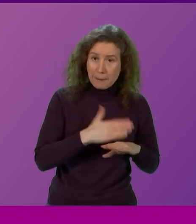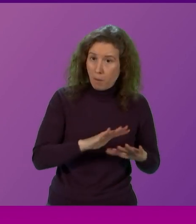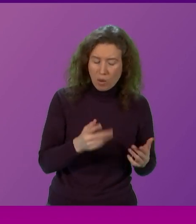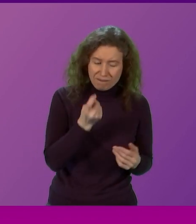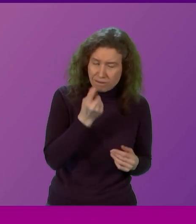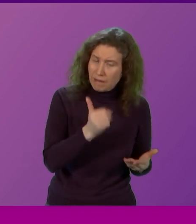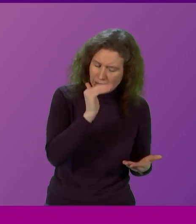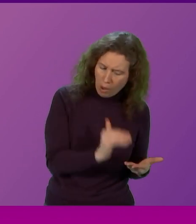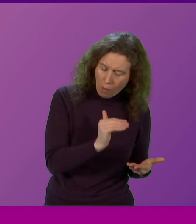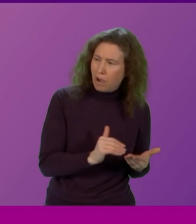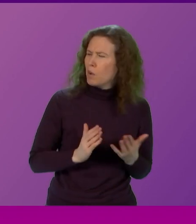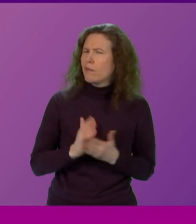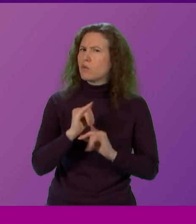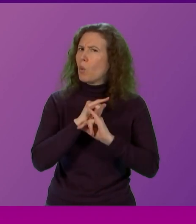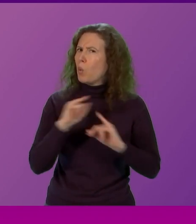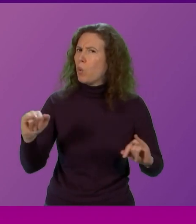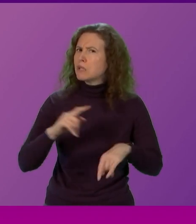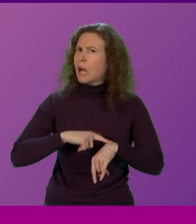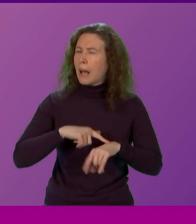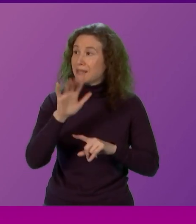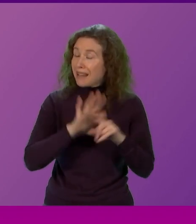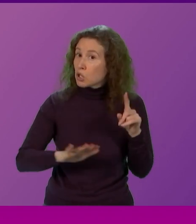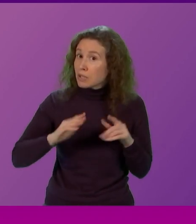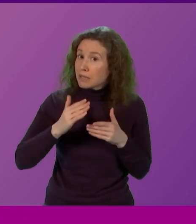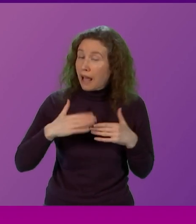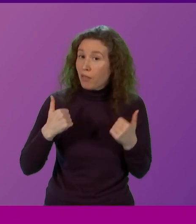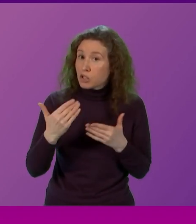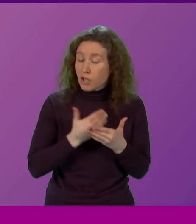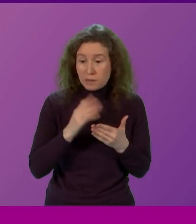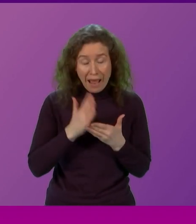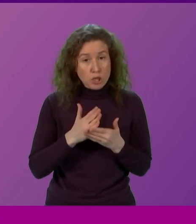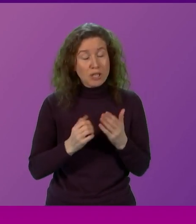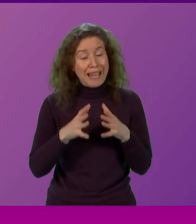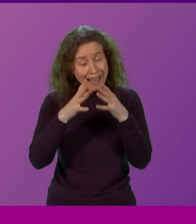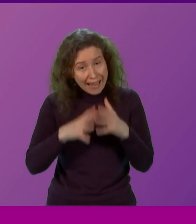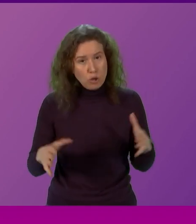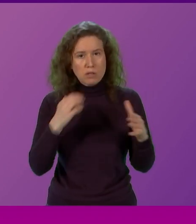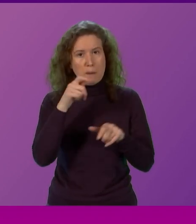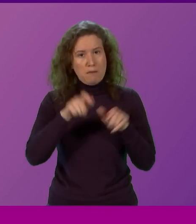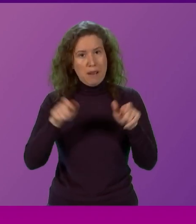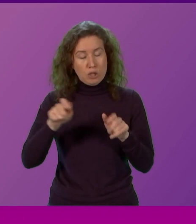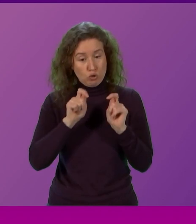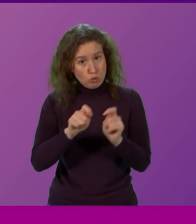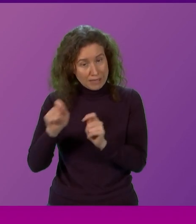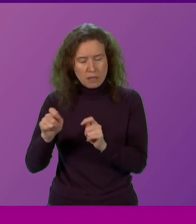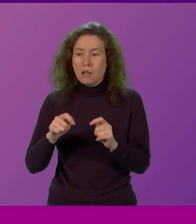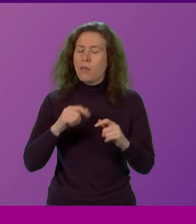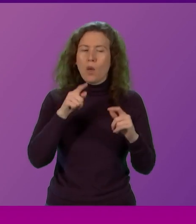In a very challenging time for our national health service, we are seeing an increase in the number of patients who are being treated and the longest waits are falling.